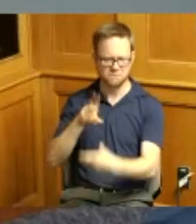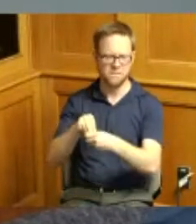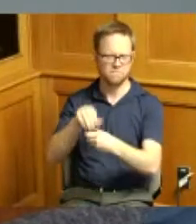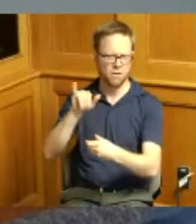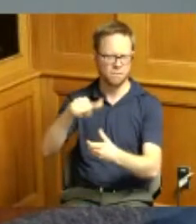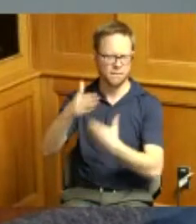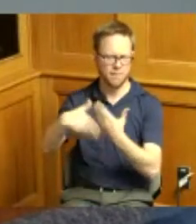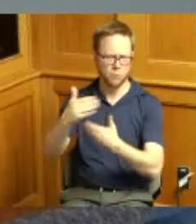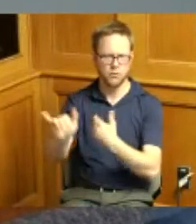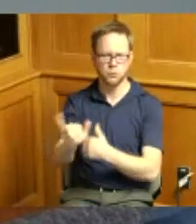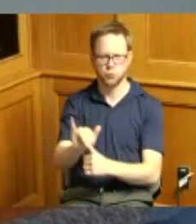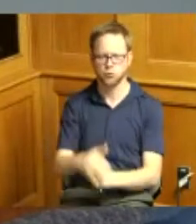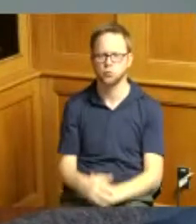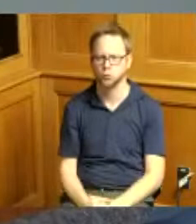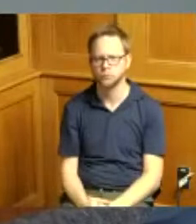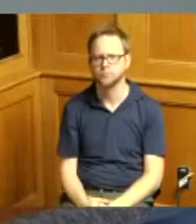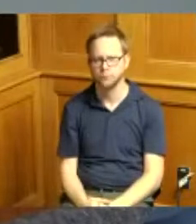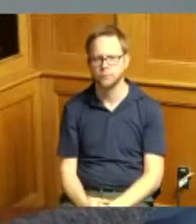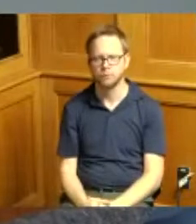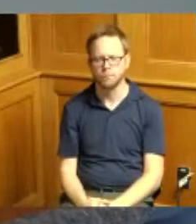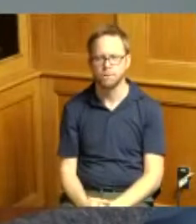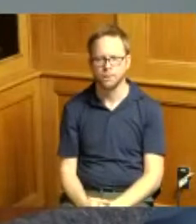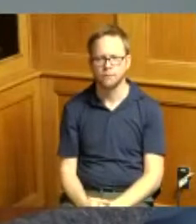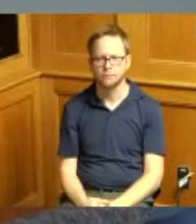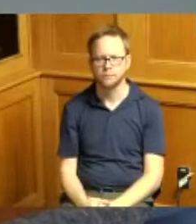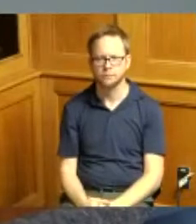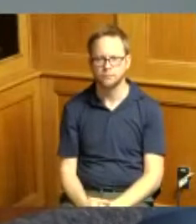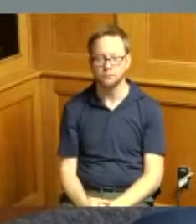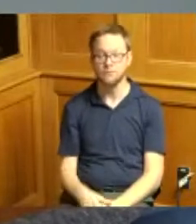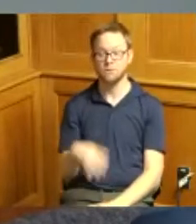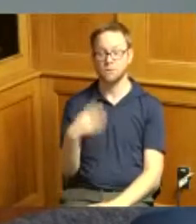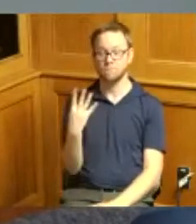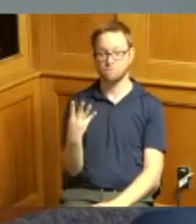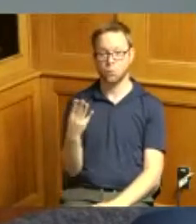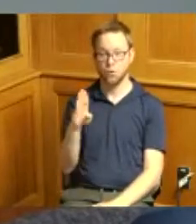with a lot of other entities in the county so there are I do have there are four by leave items